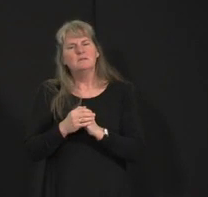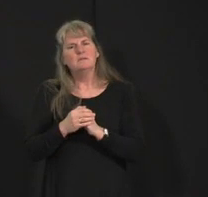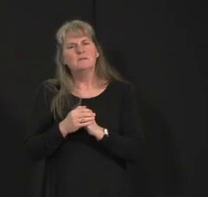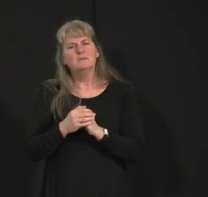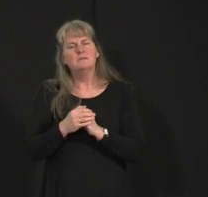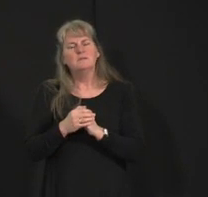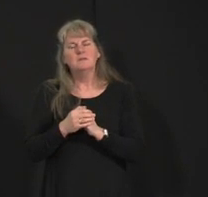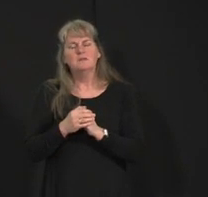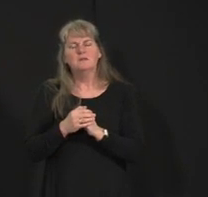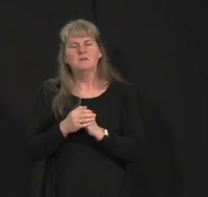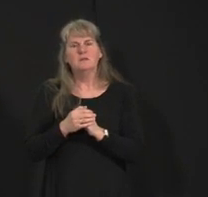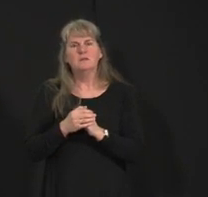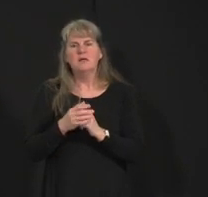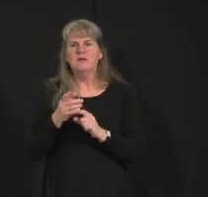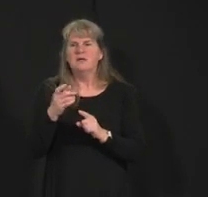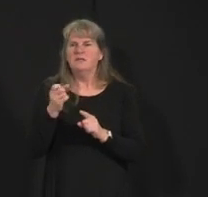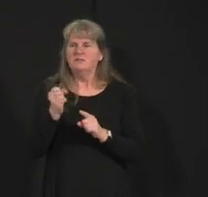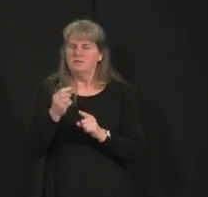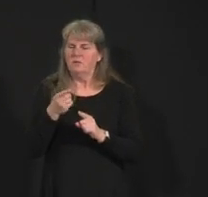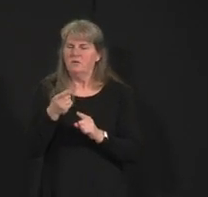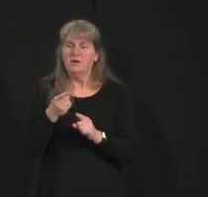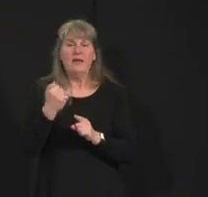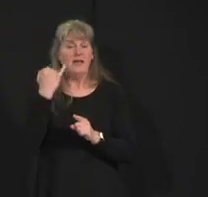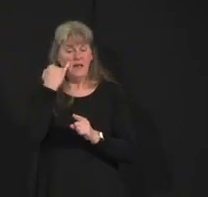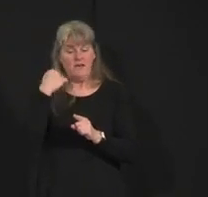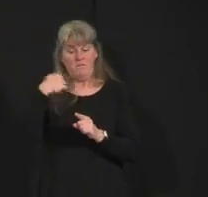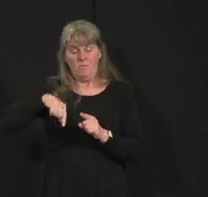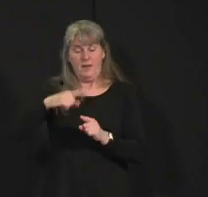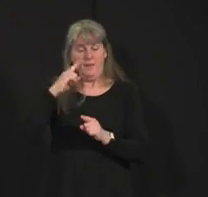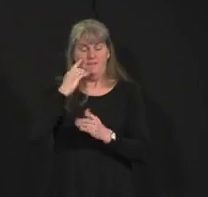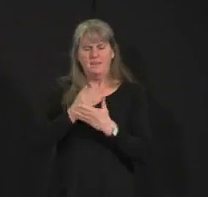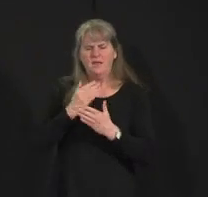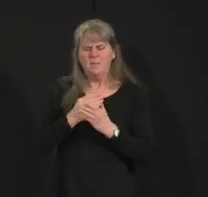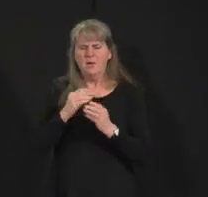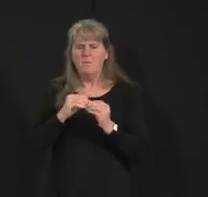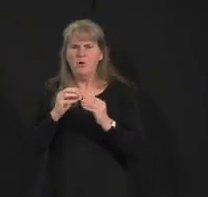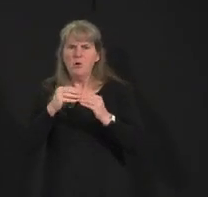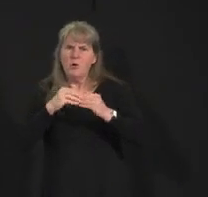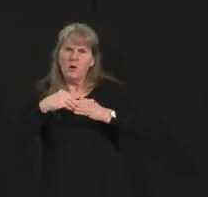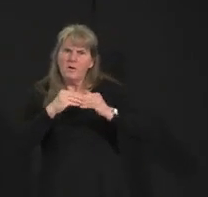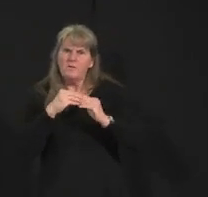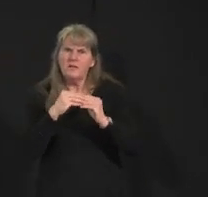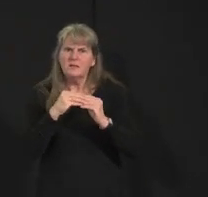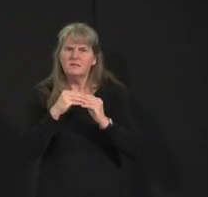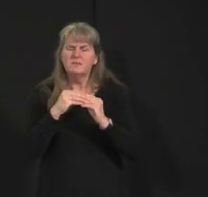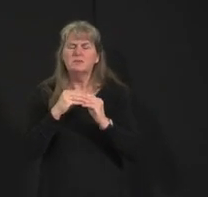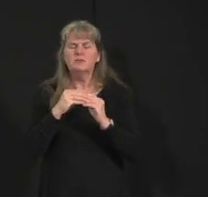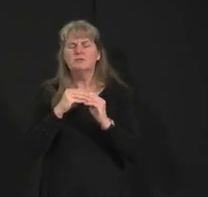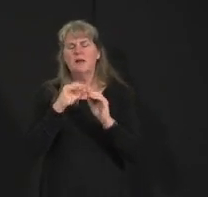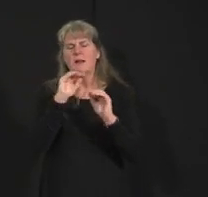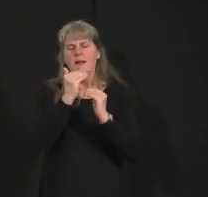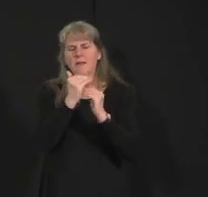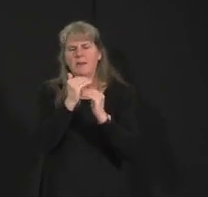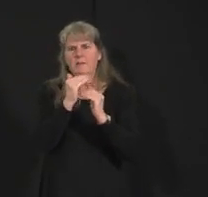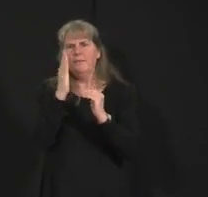contemplate any relaxing of measures. We have to make sure we are very vigilant as to end a signal of